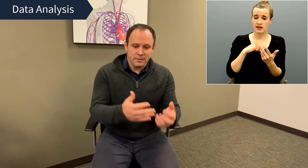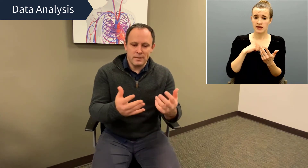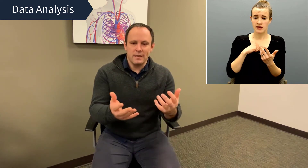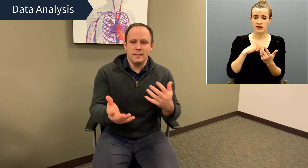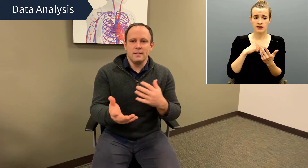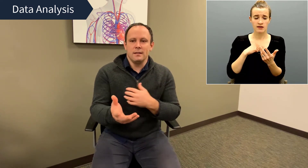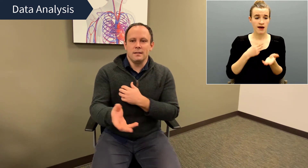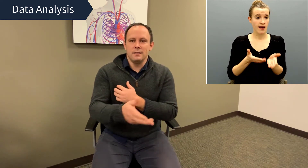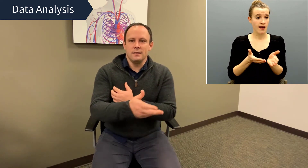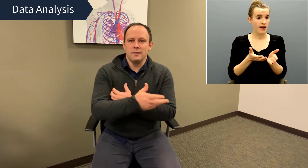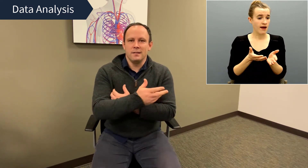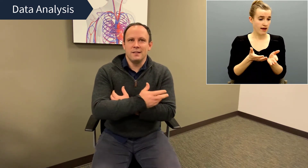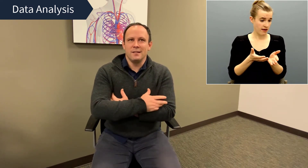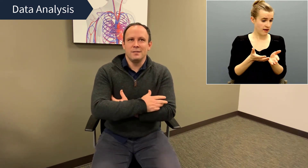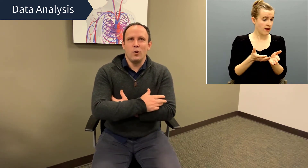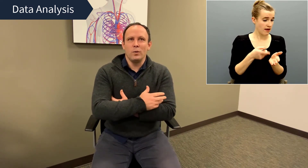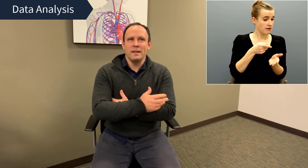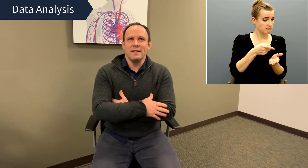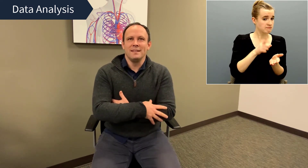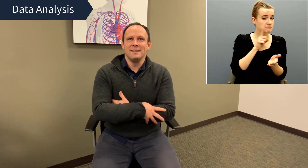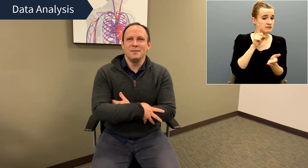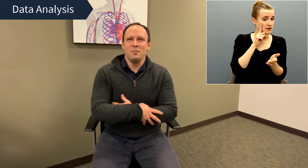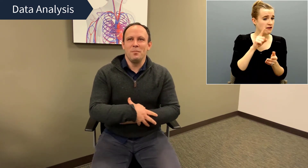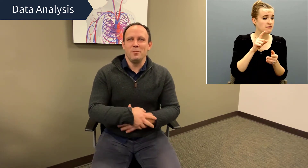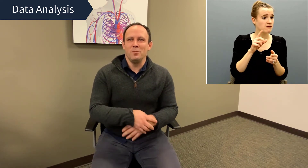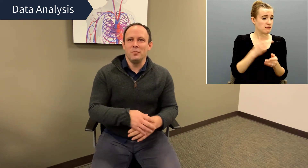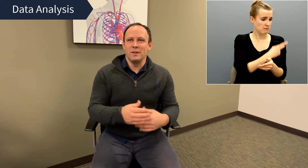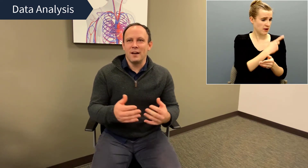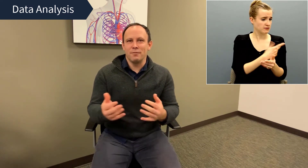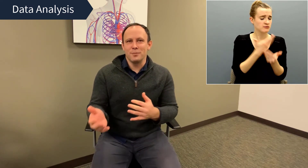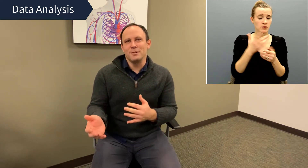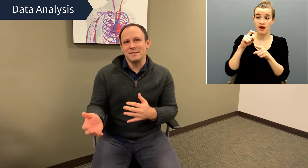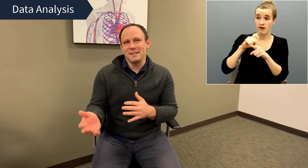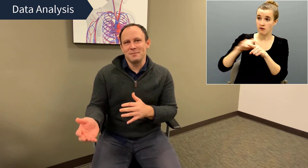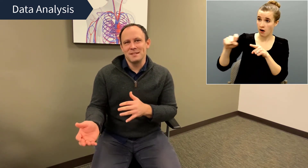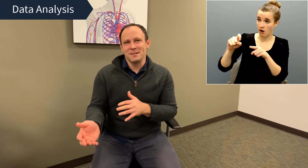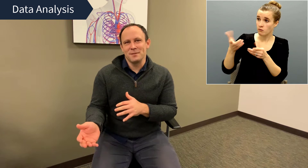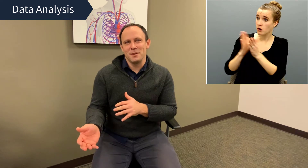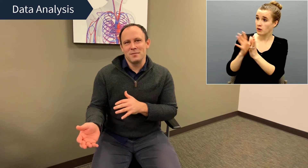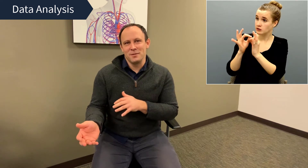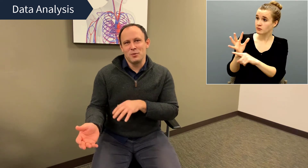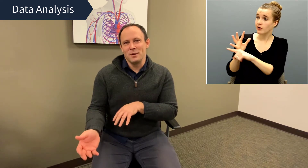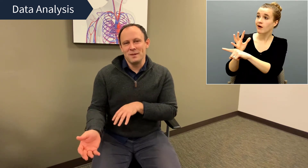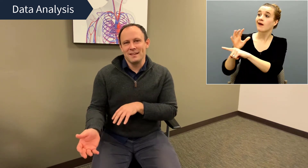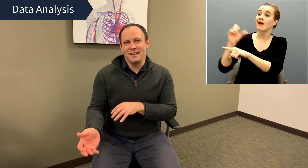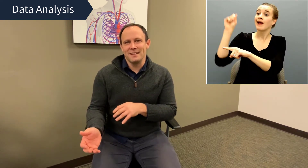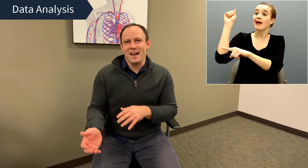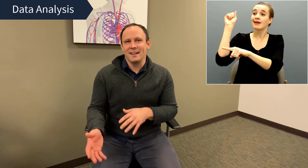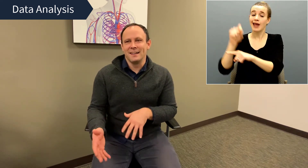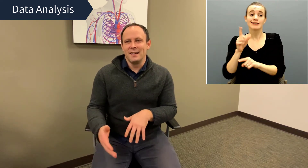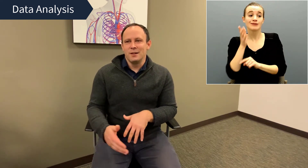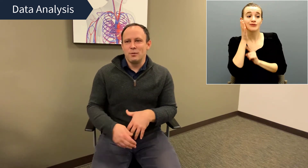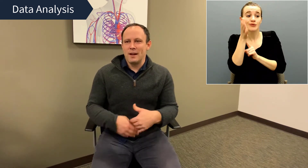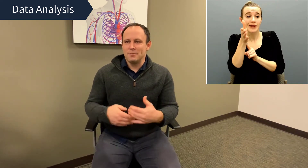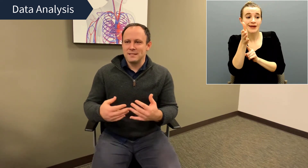that we only got verbal acceptance of an appointment and not, we weren't able to